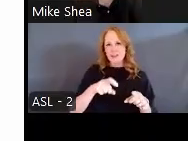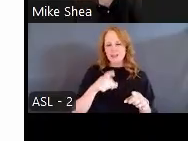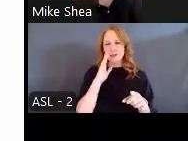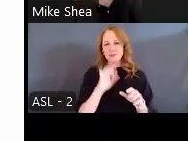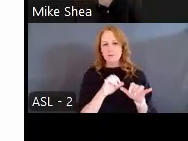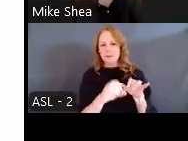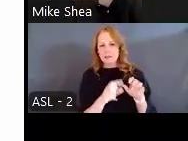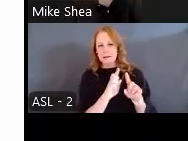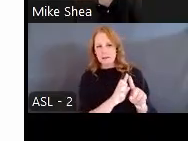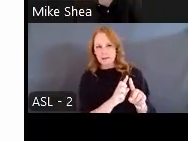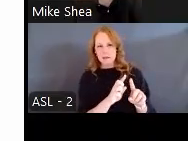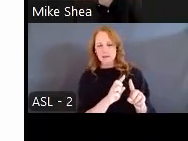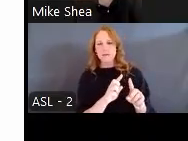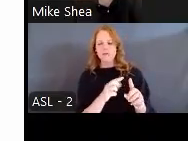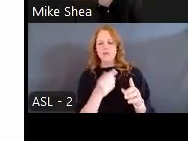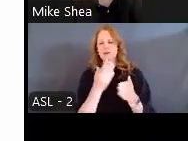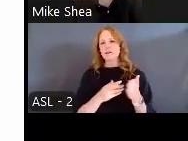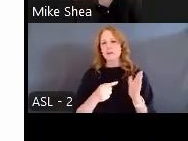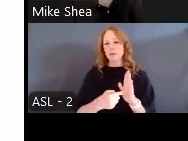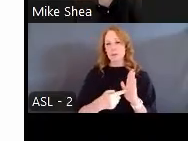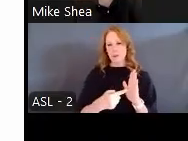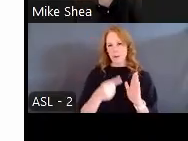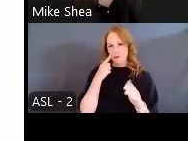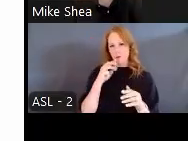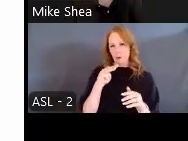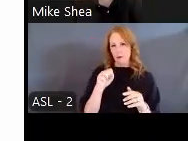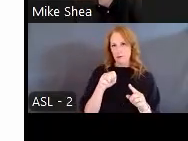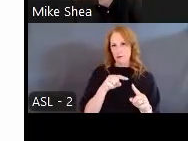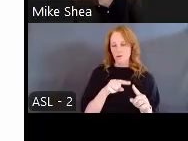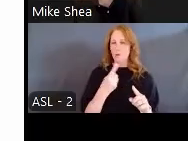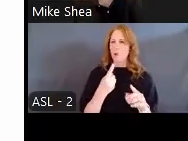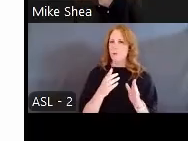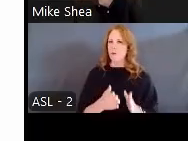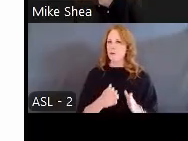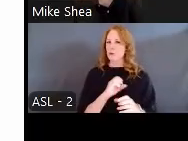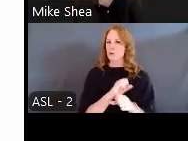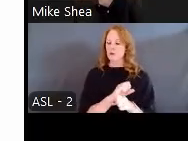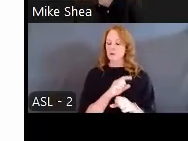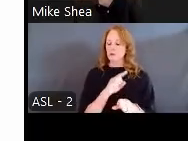we have some examples uh on the Microsoft campus there's one individual who works in the uh janitor